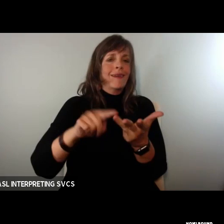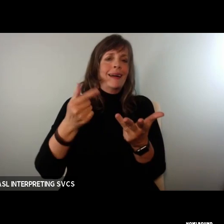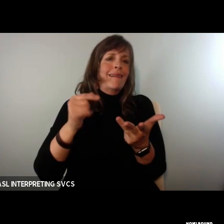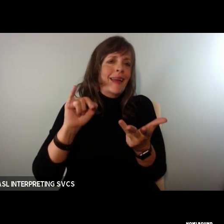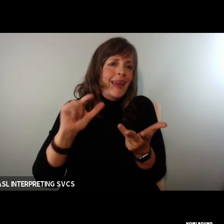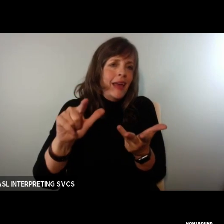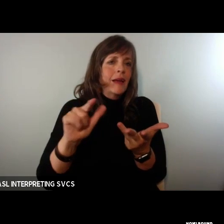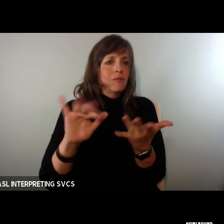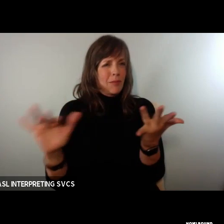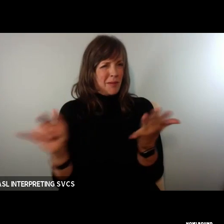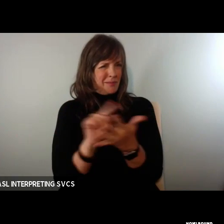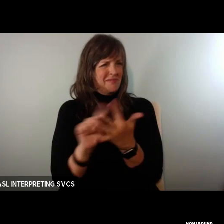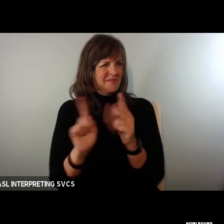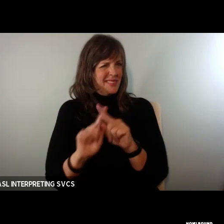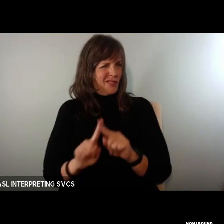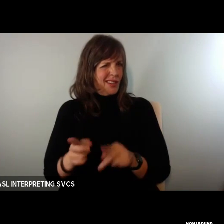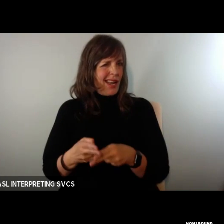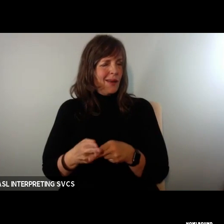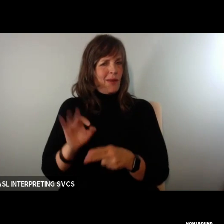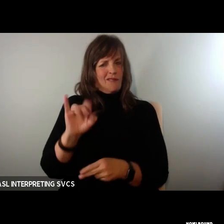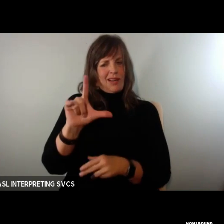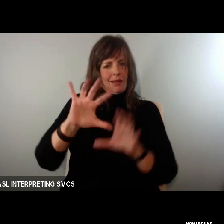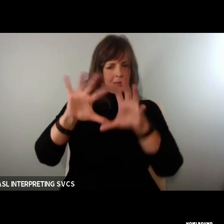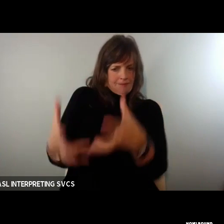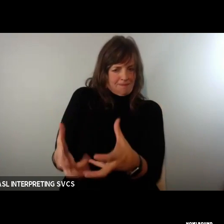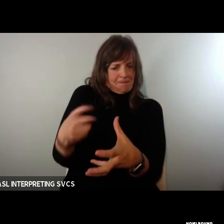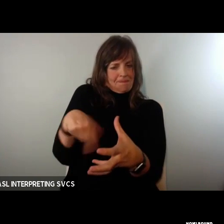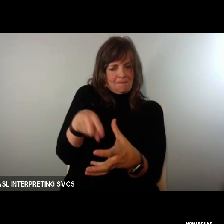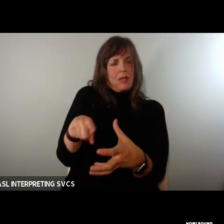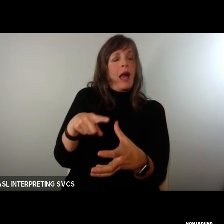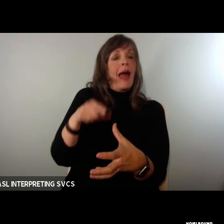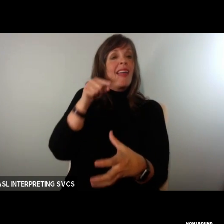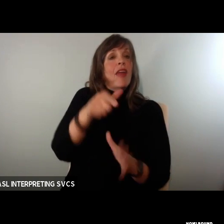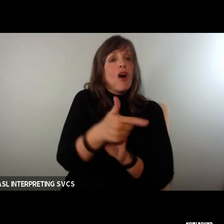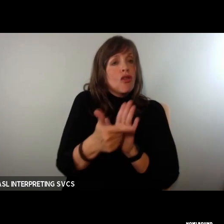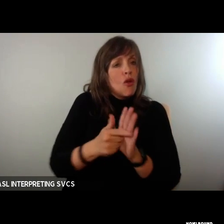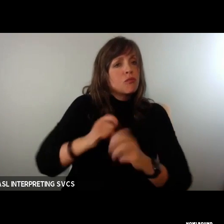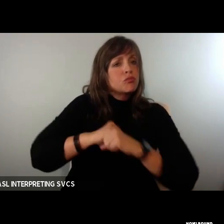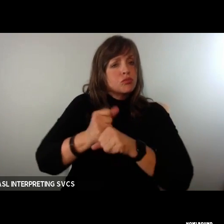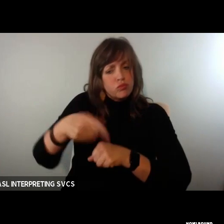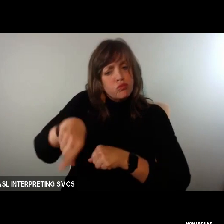and it essentially protects freelancers, right? So that freelancers have the right to a few things.